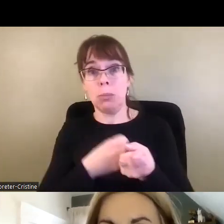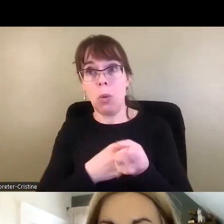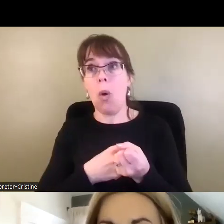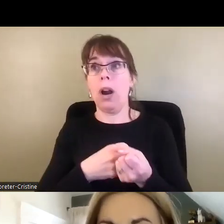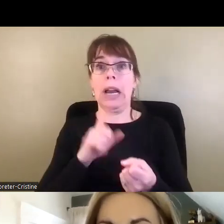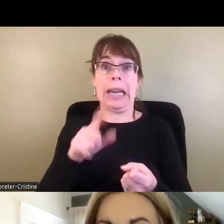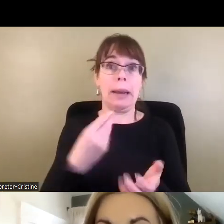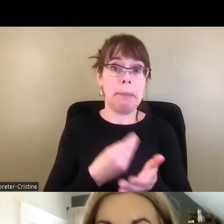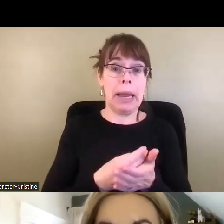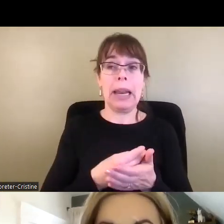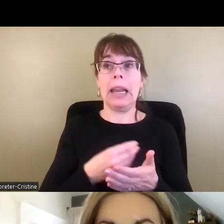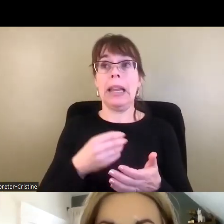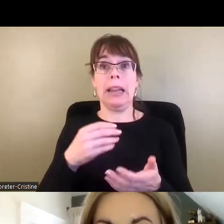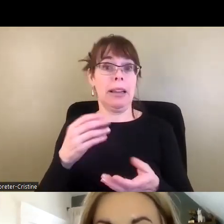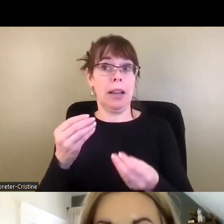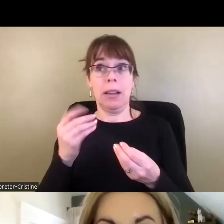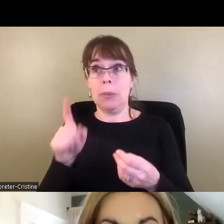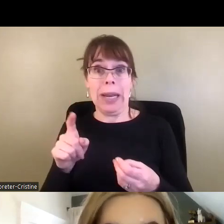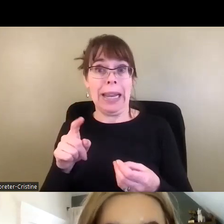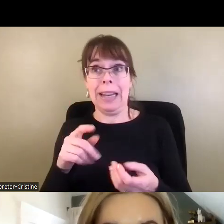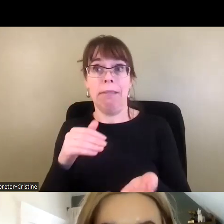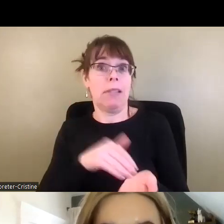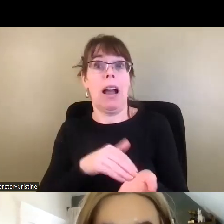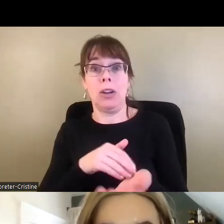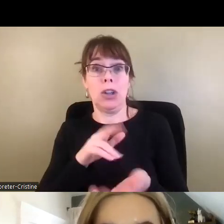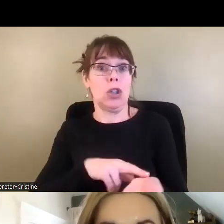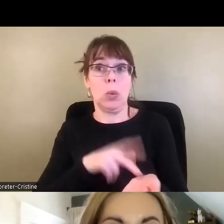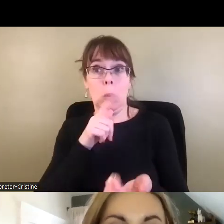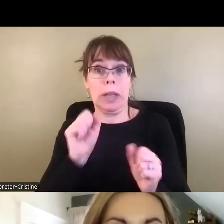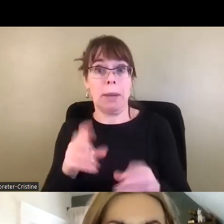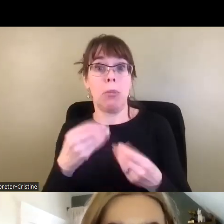and also to providers for appointments. And it really pushed appointment wait